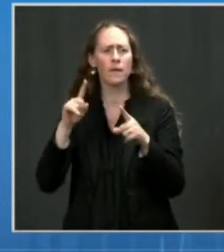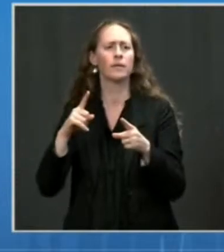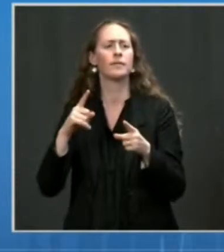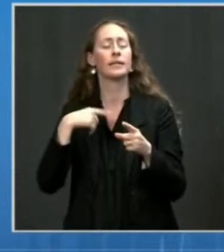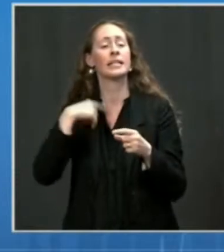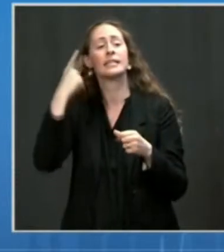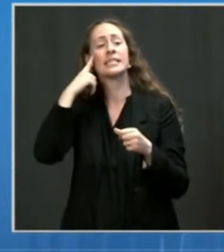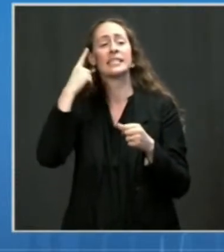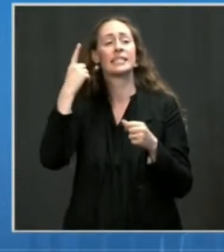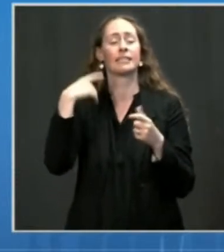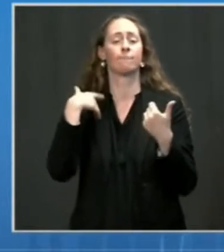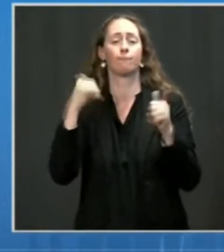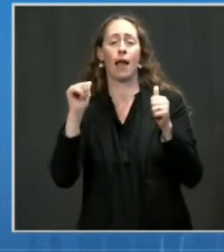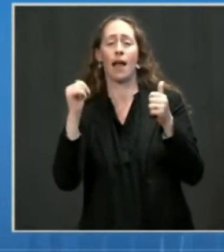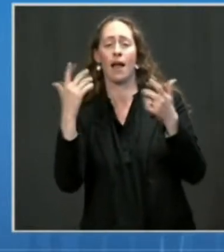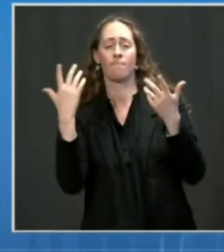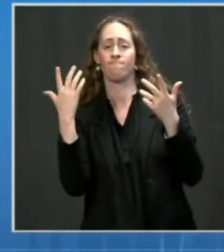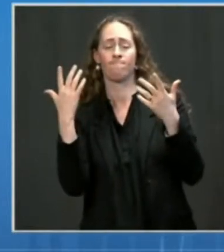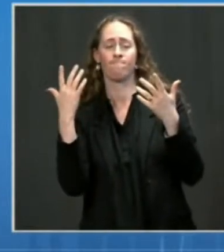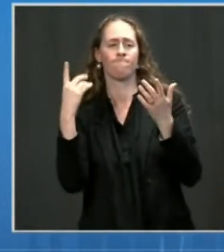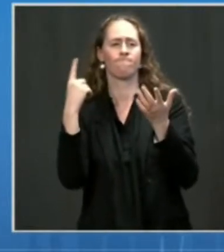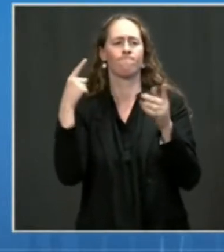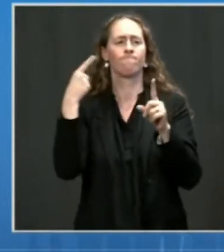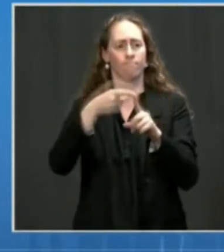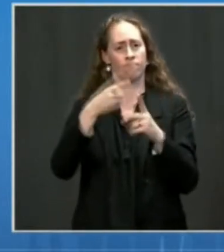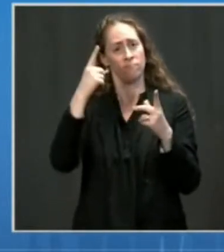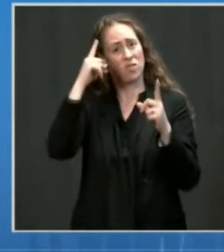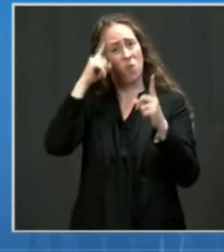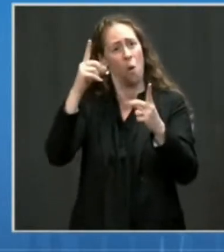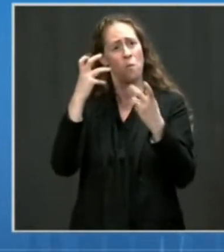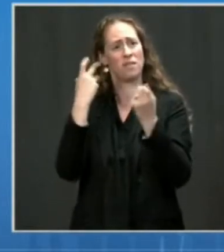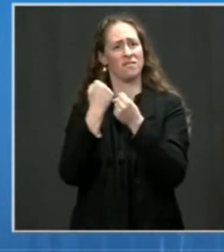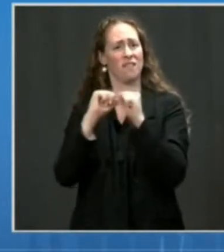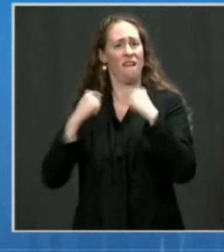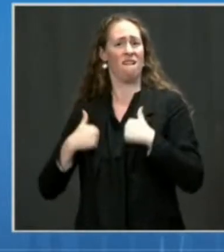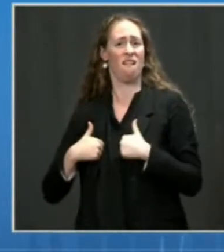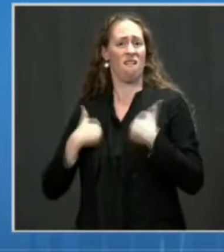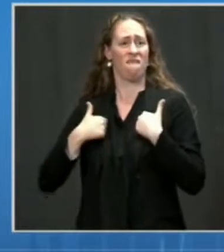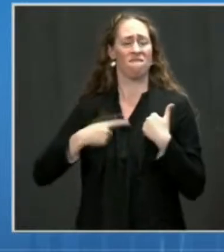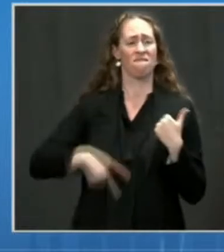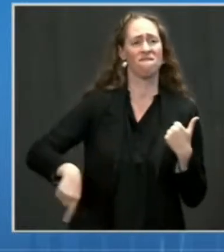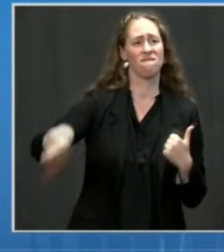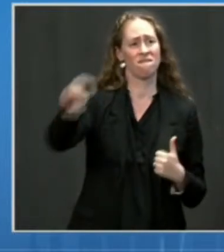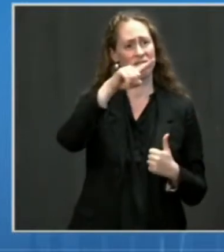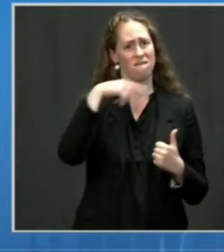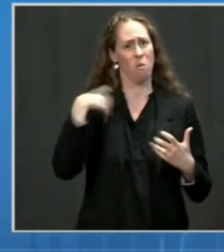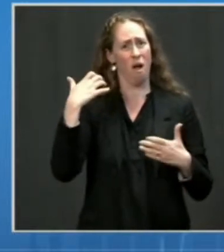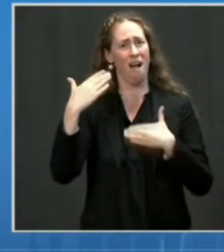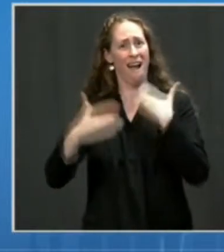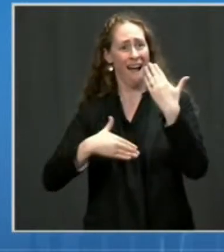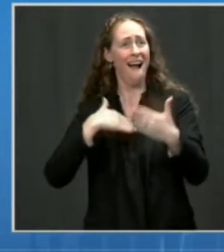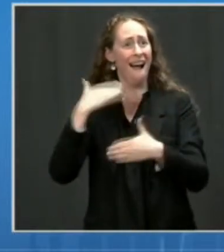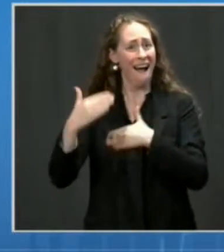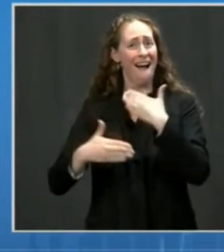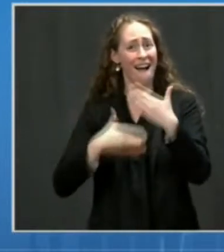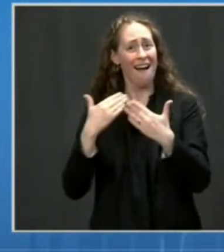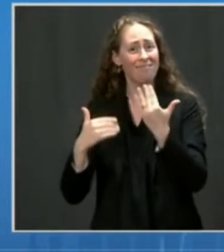GUIDANCE FOR VACCINATED PEOPLE WEARING MASKS, THERE ARE TWO COMPONENTS TO WHAT WE'RE TRYING TO DO HERE. ONE IS WE'RE TRYING TO SAVE